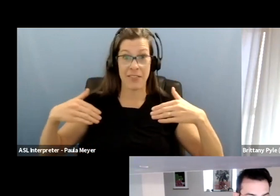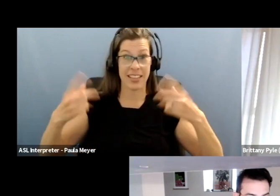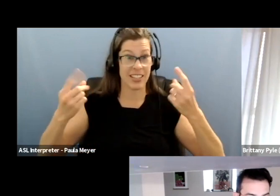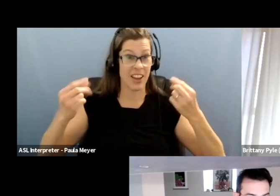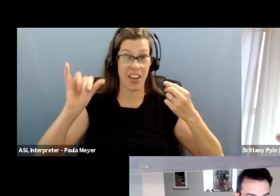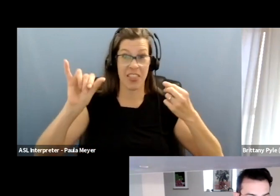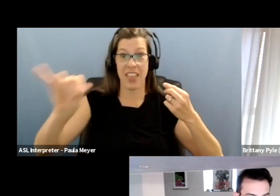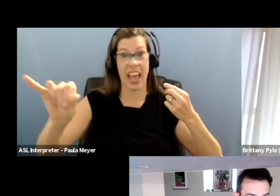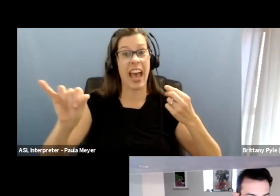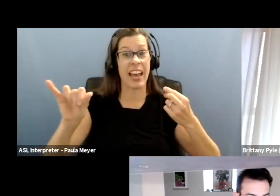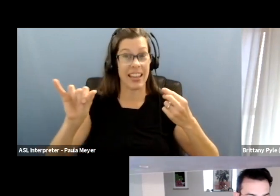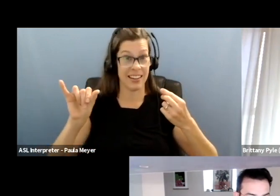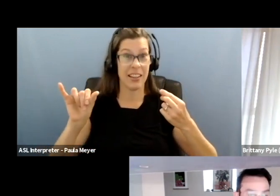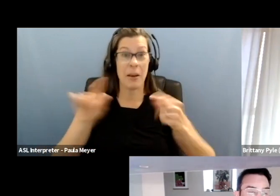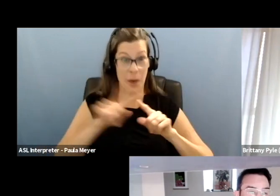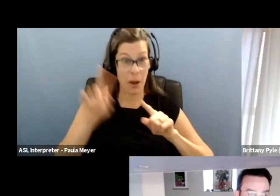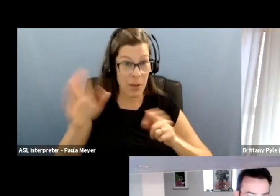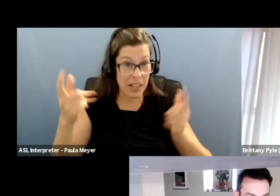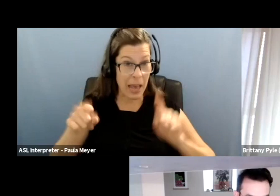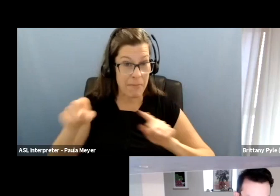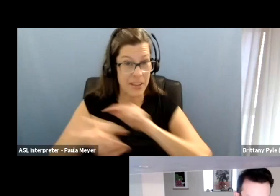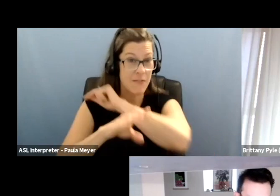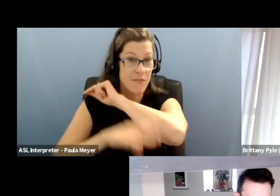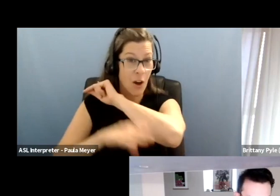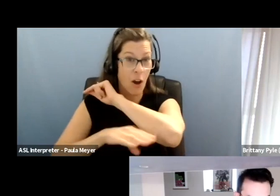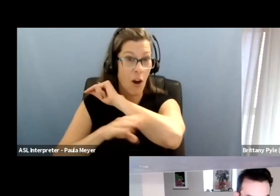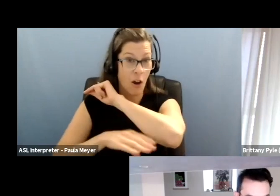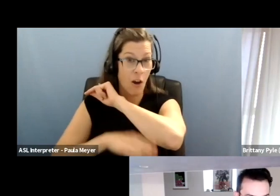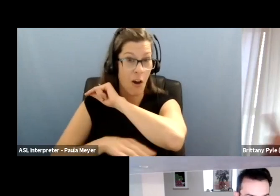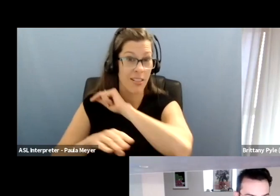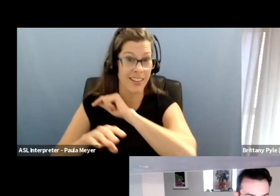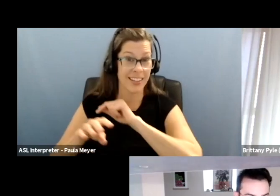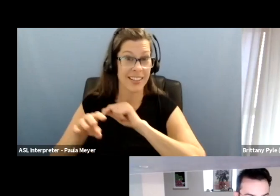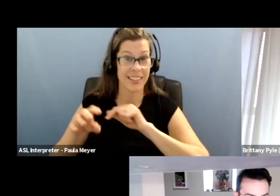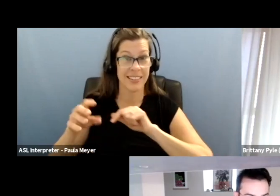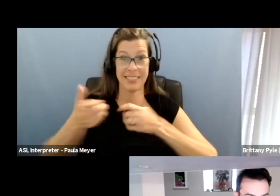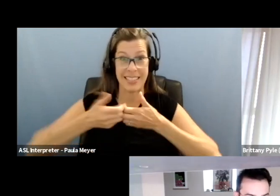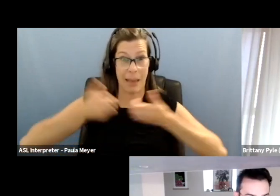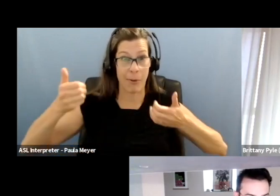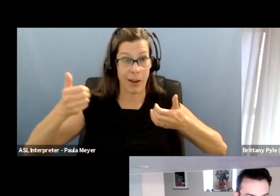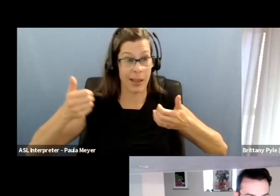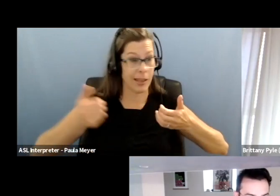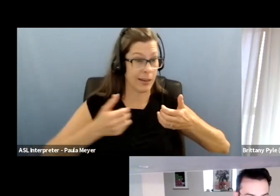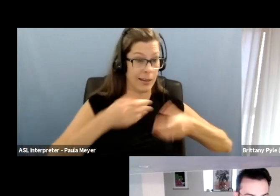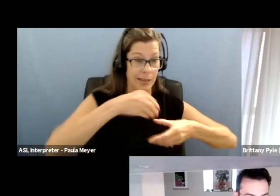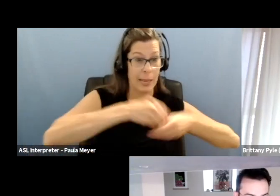But that is coming for us this Fall, and I trust that Eddie has the tech know how as he just described,